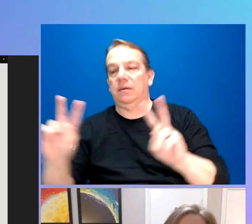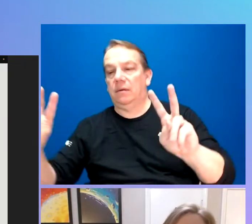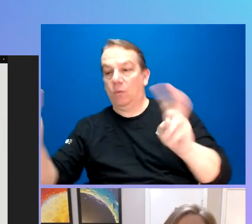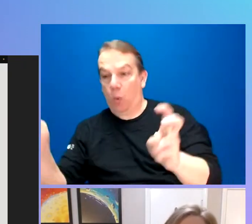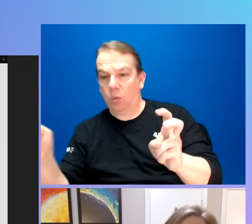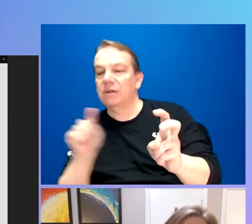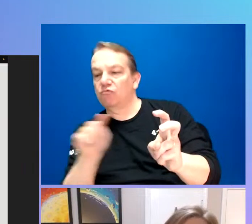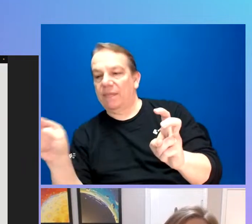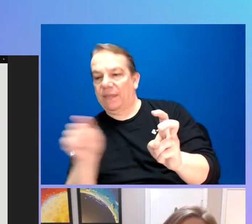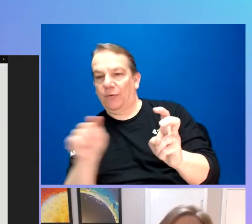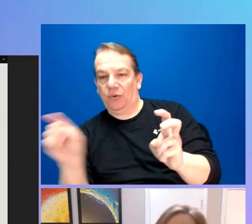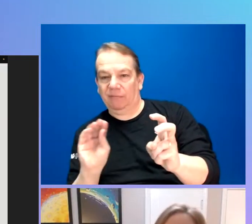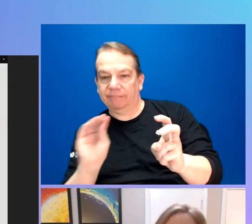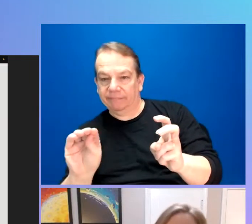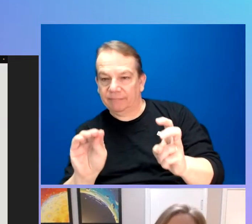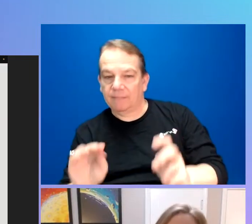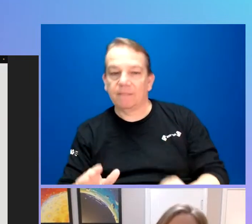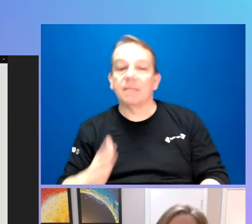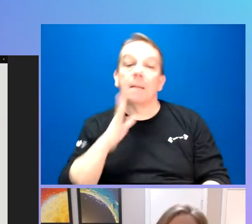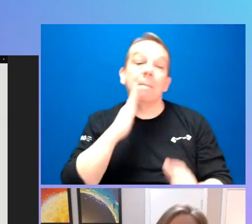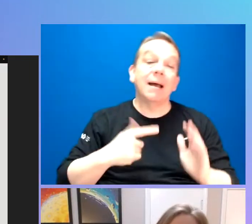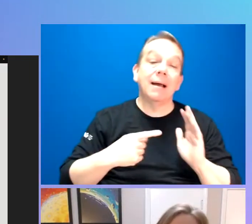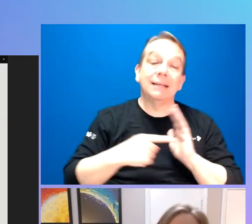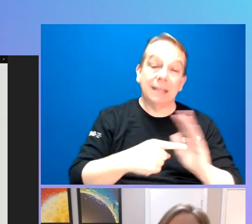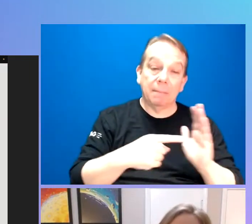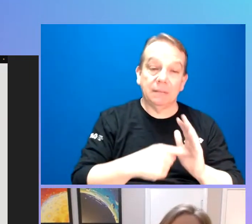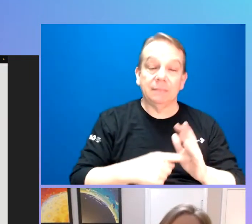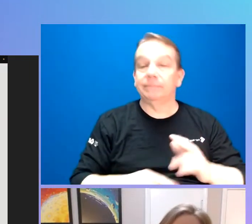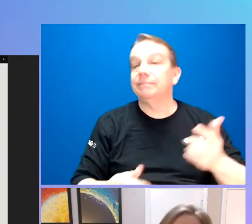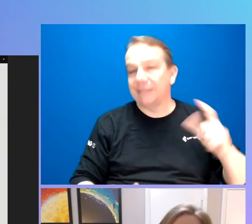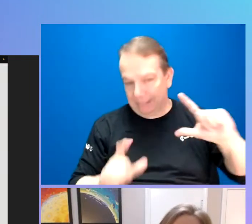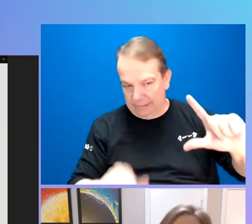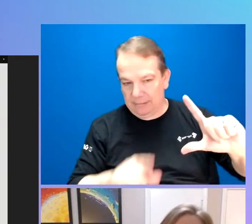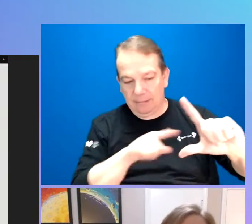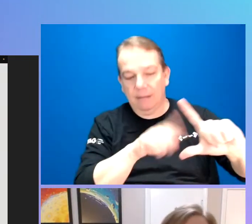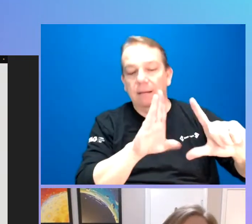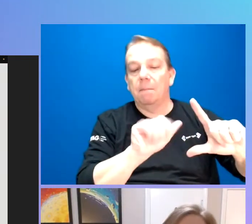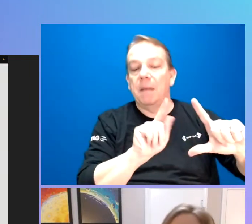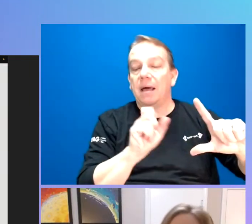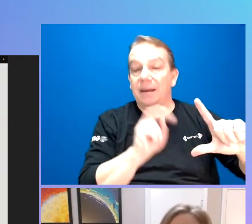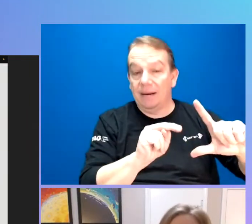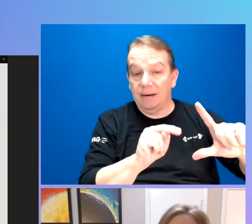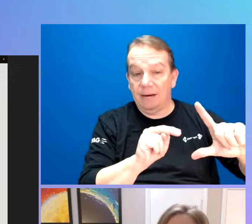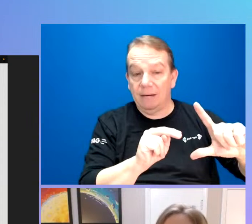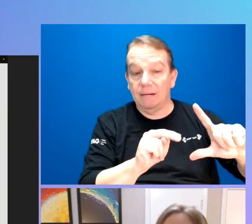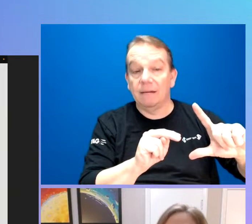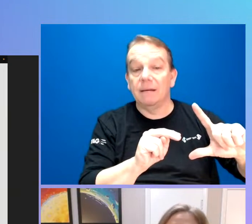For instance, in my example here I have a button element. And inside of that start tag after